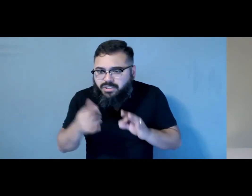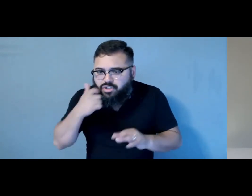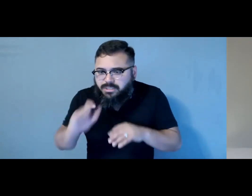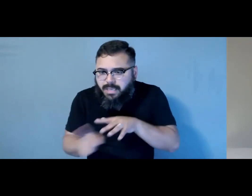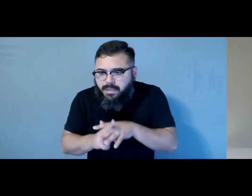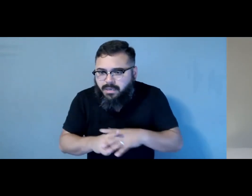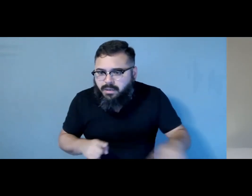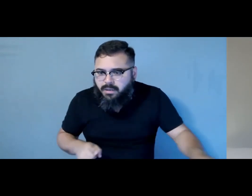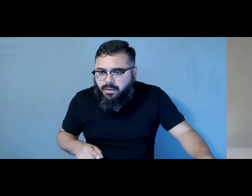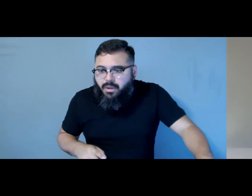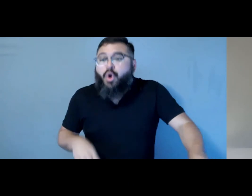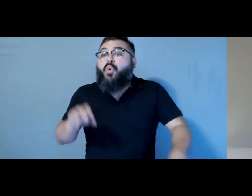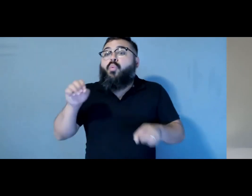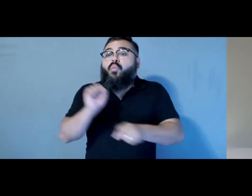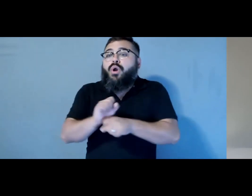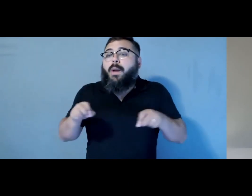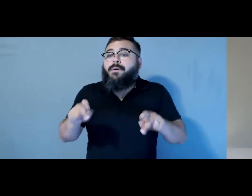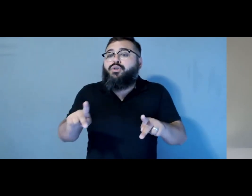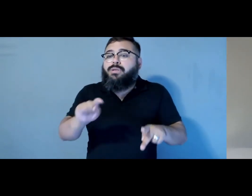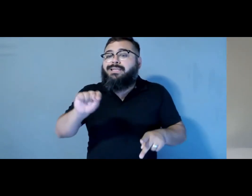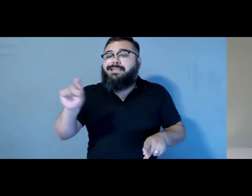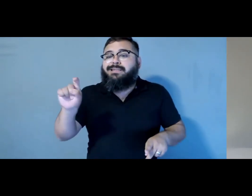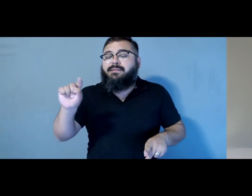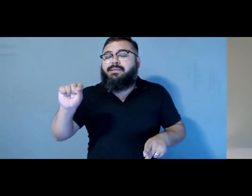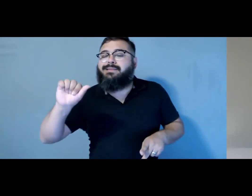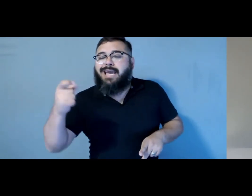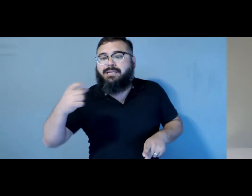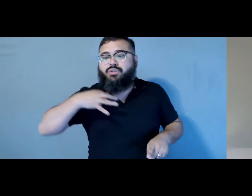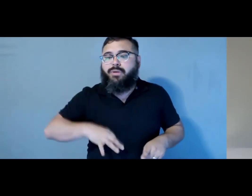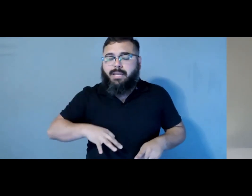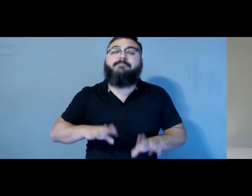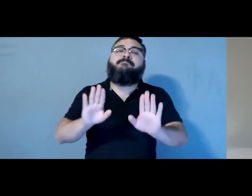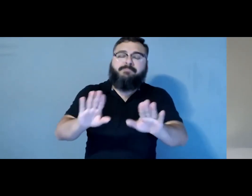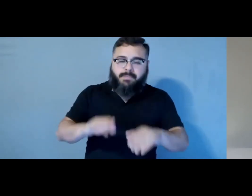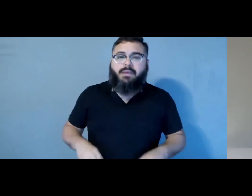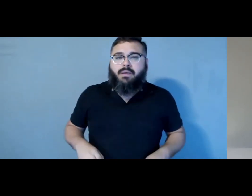So Work Opportunity Tax Credit, so there are times where, and I don't know enough about that,